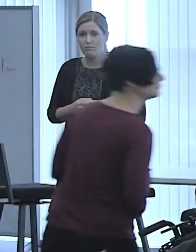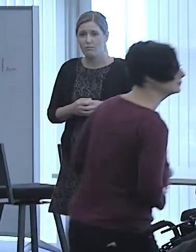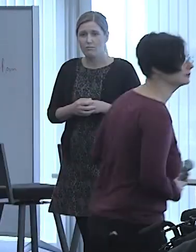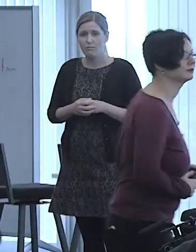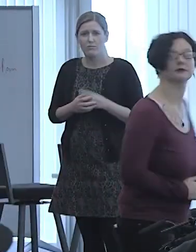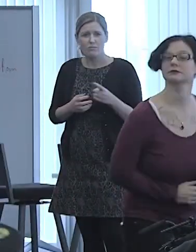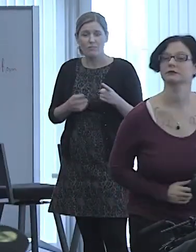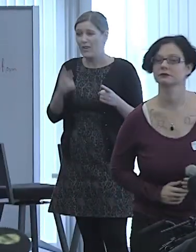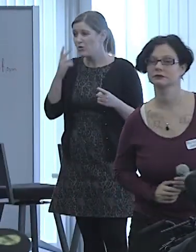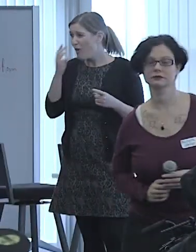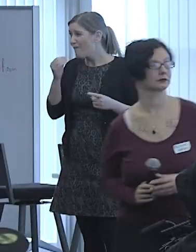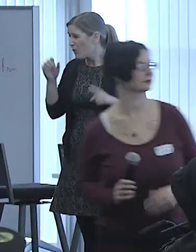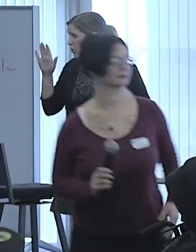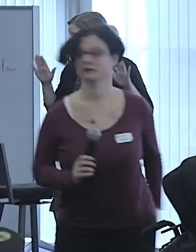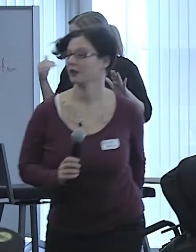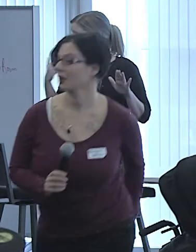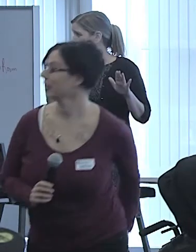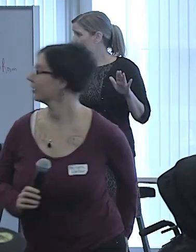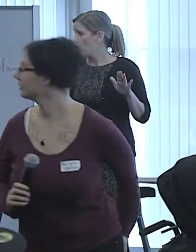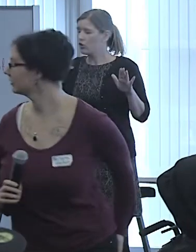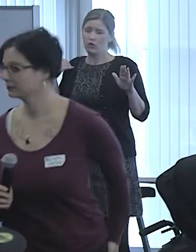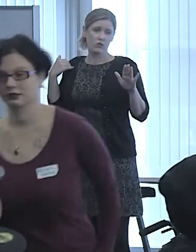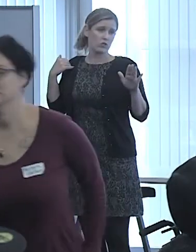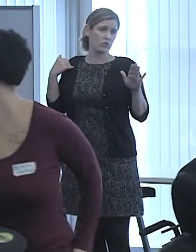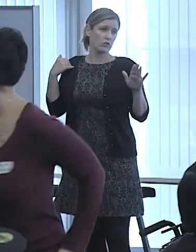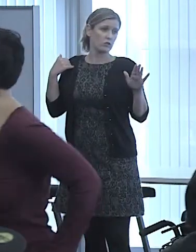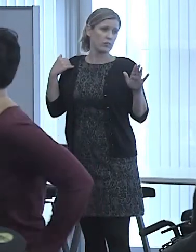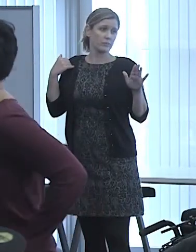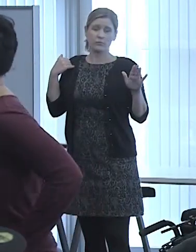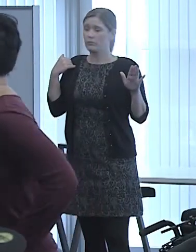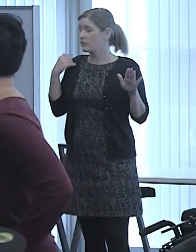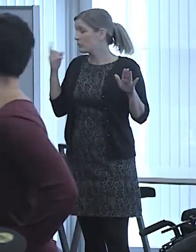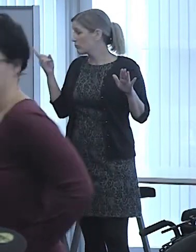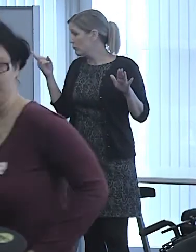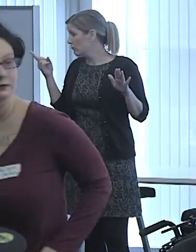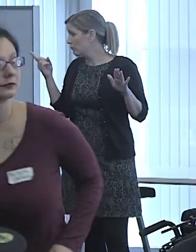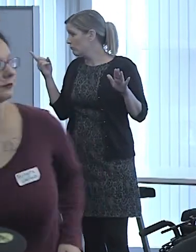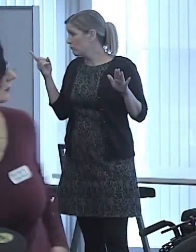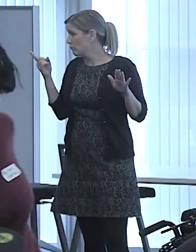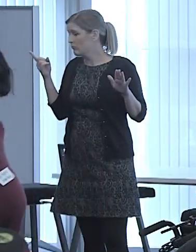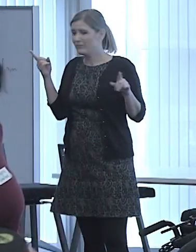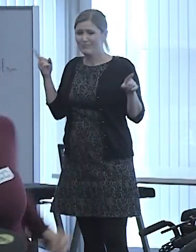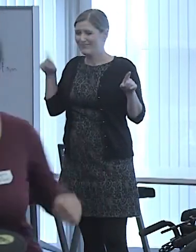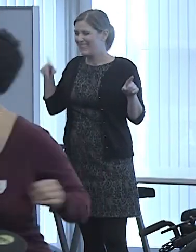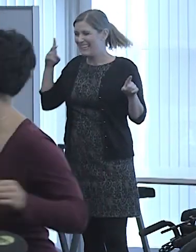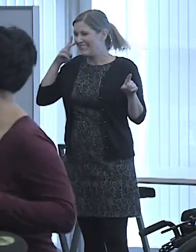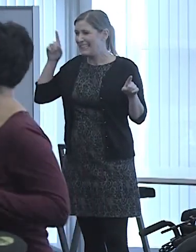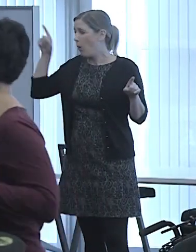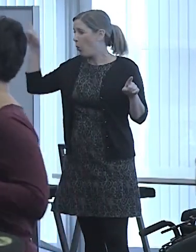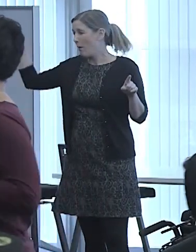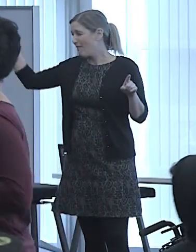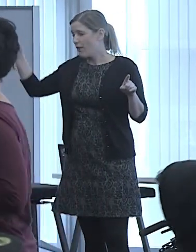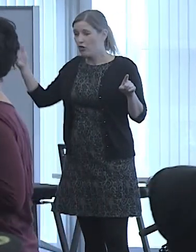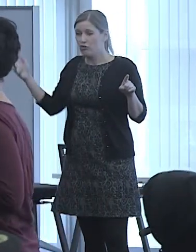There was a hand over there and there was a hand over there. I don't know if there's a hand all the way to the right because I can't see all the way to my right, clearly.